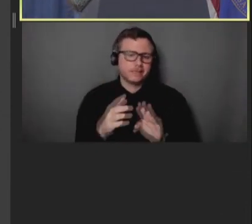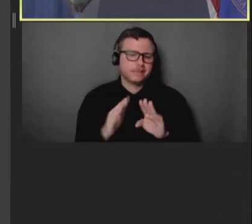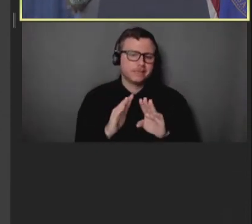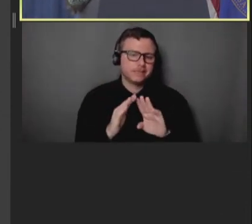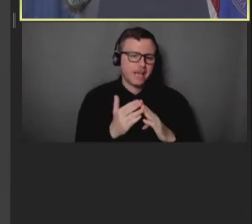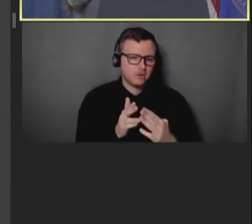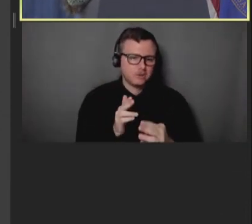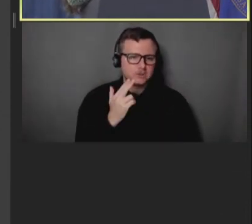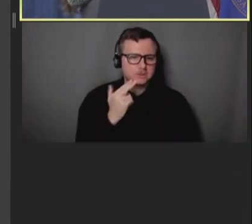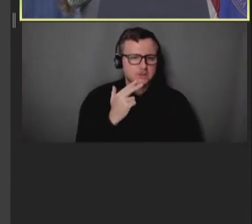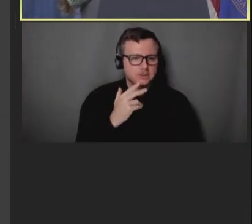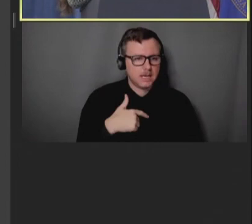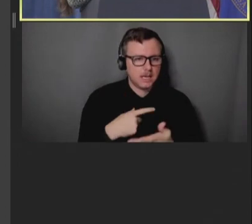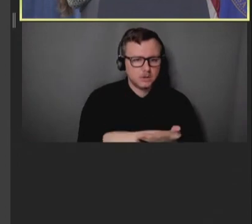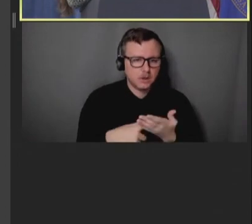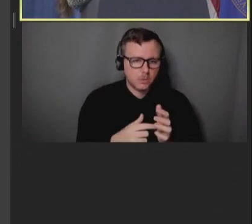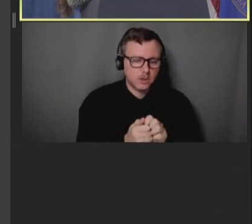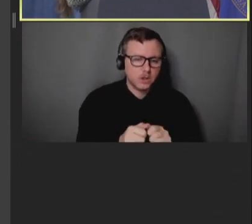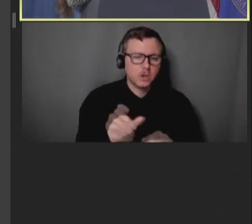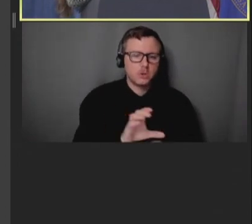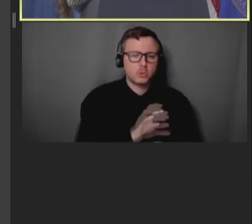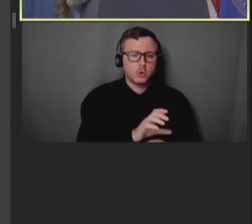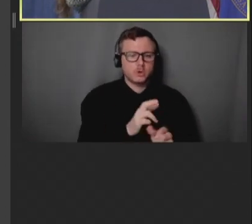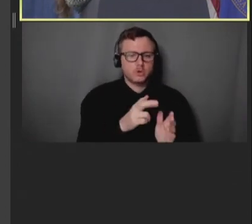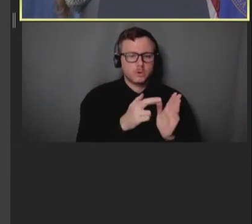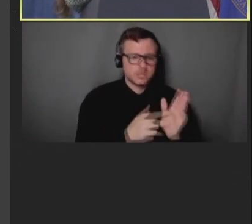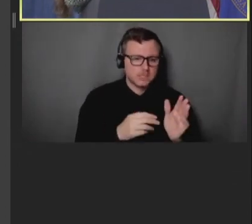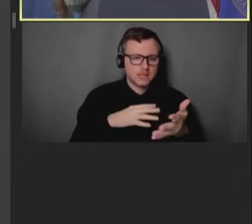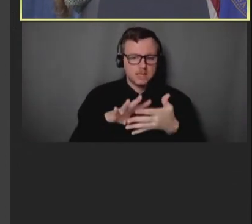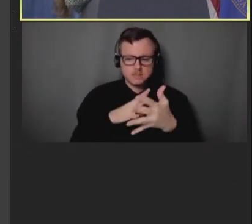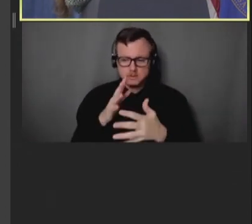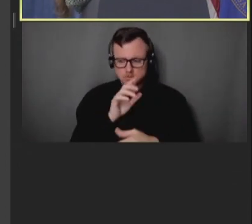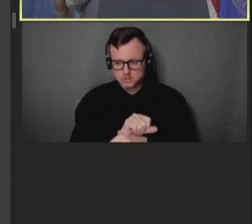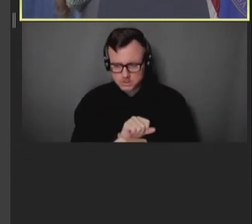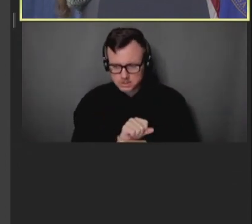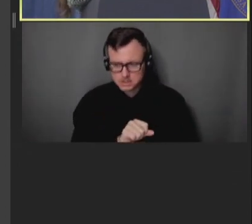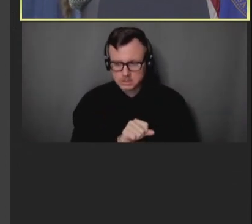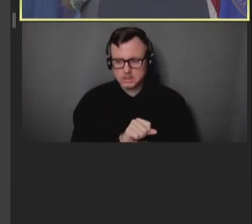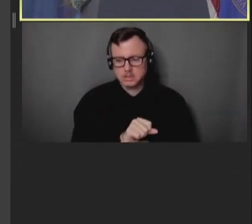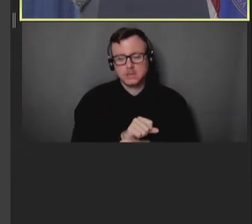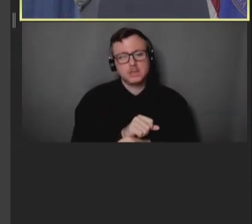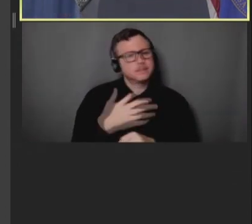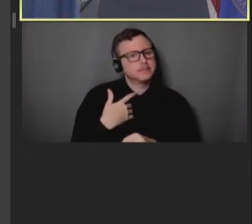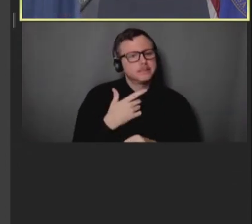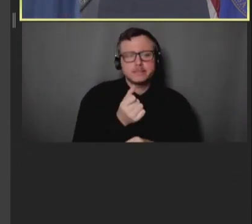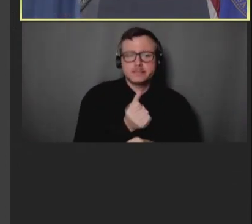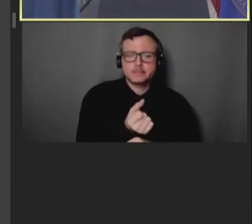spoke to the computer registration and scheduling. There wasn't a lot of Spanish language support.